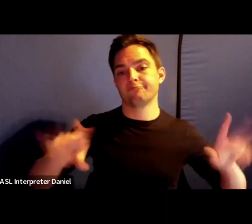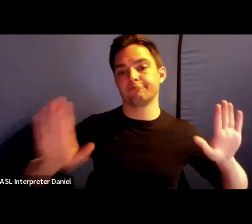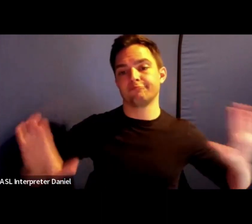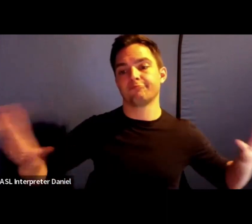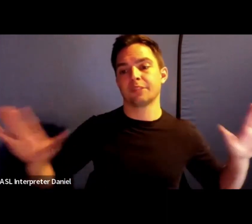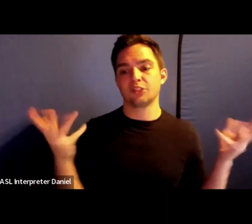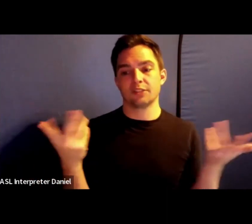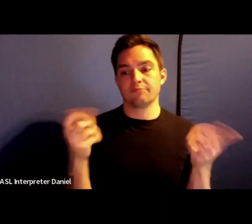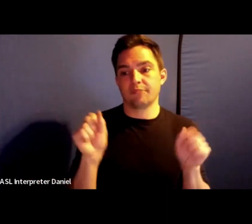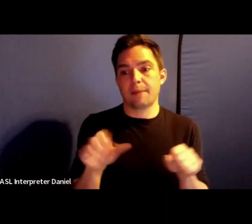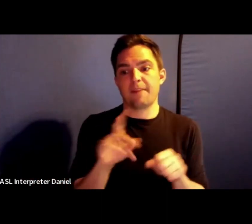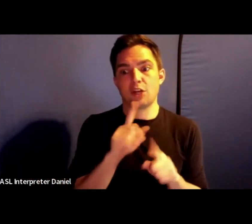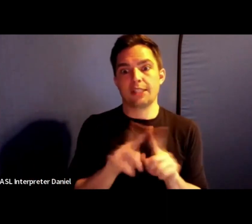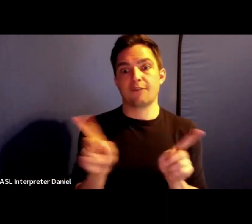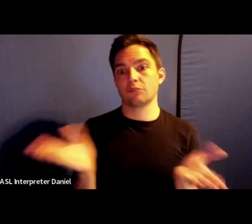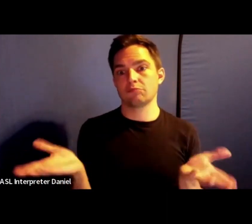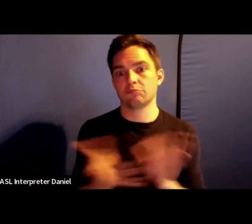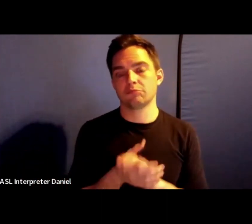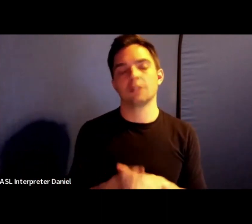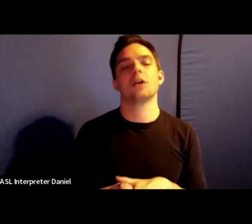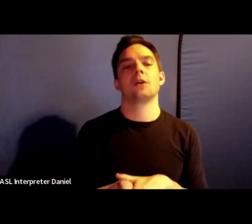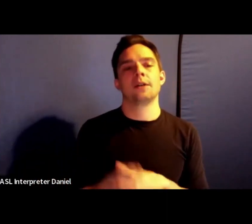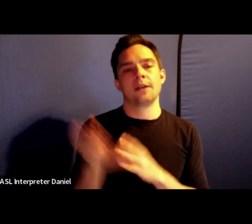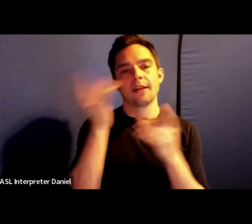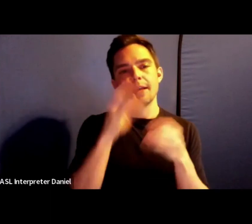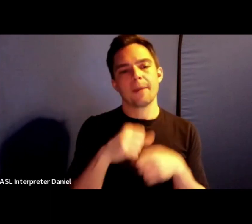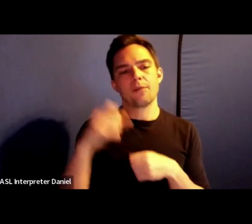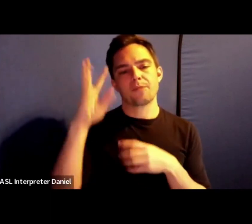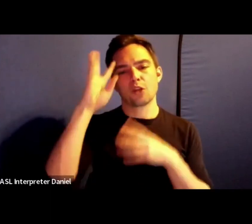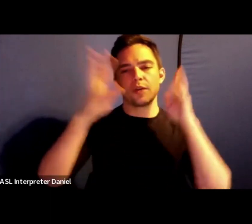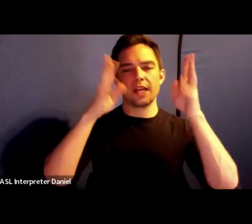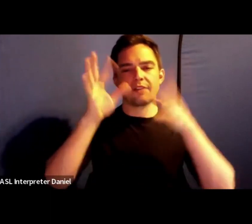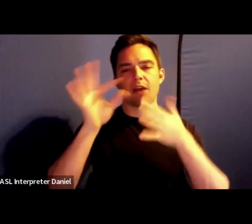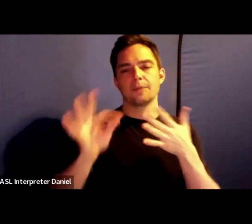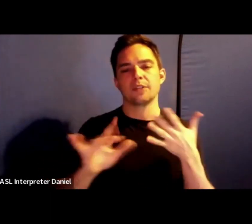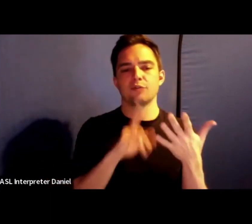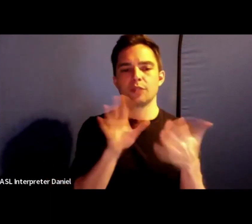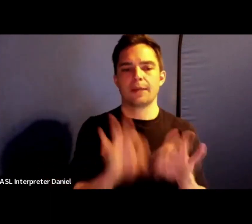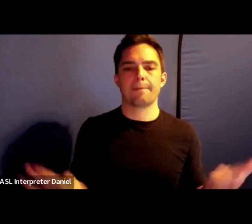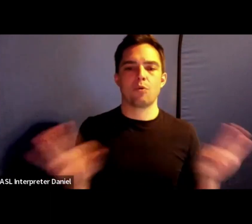very different. So thinking of creative options has been very important for me, like I can